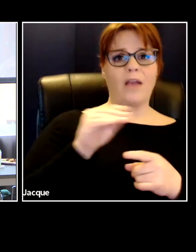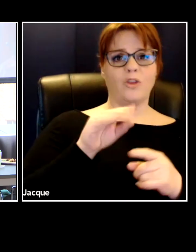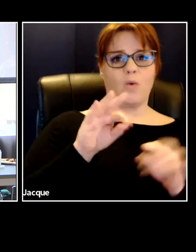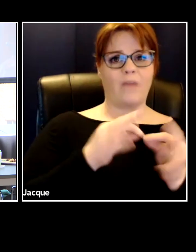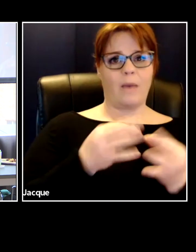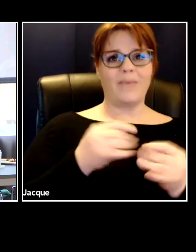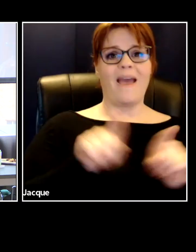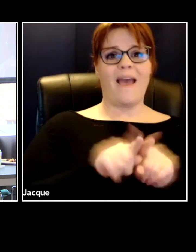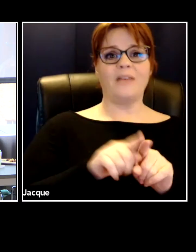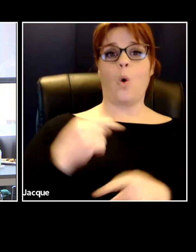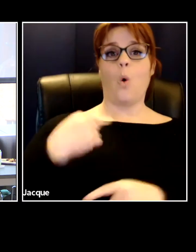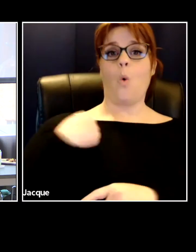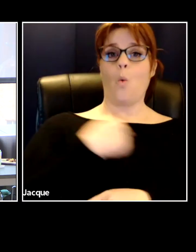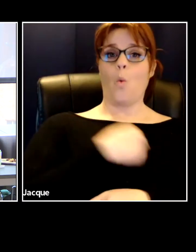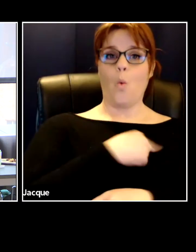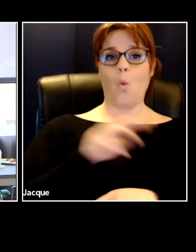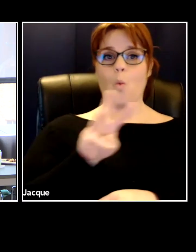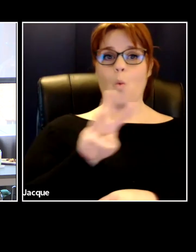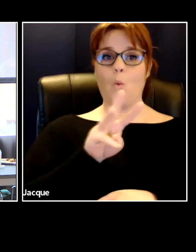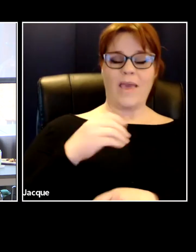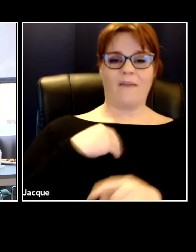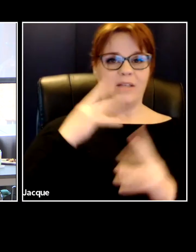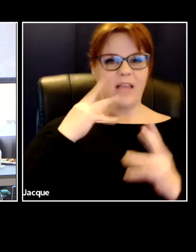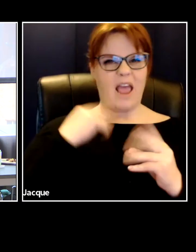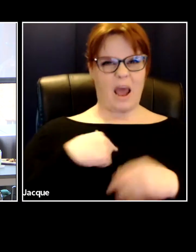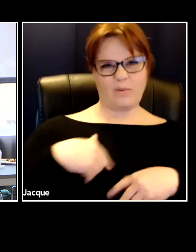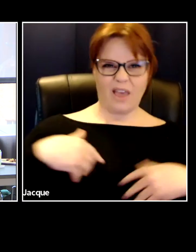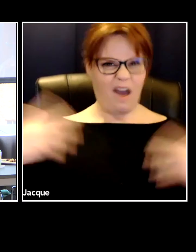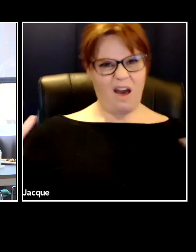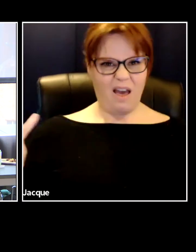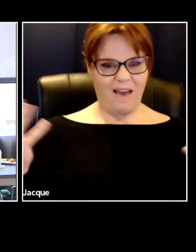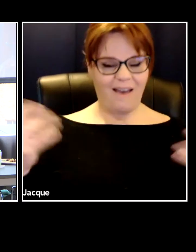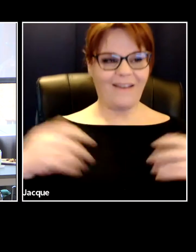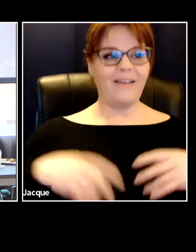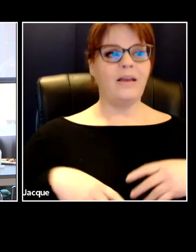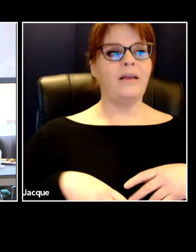this experience and I was like so you know like um it's a it's you know if you're not disabled